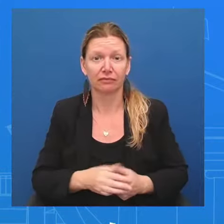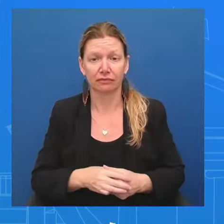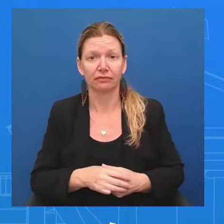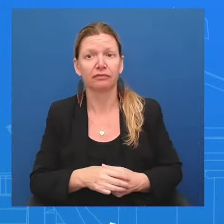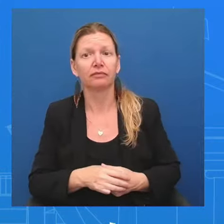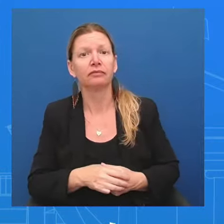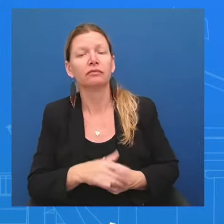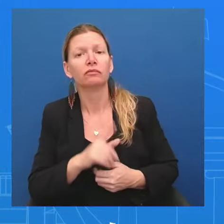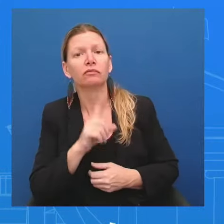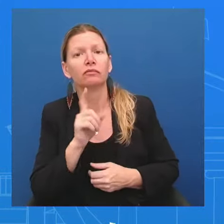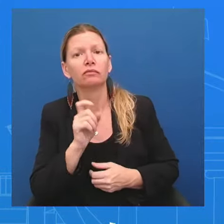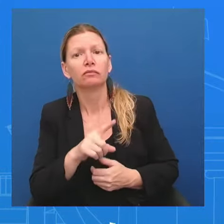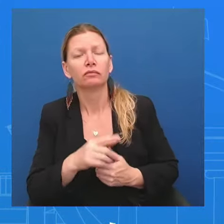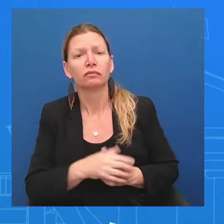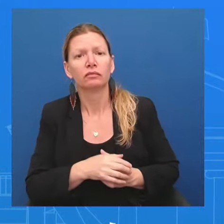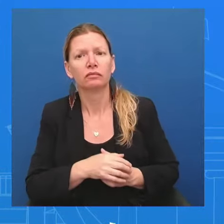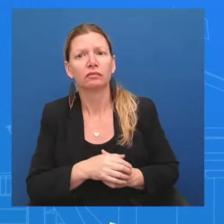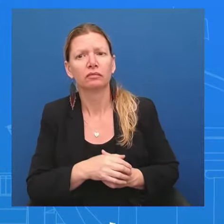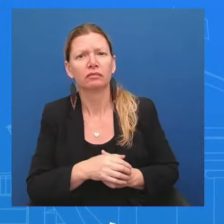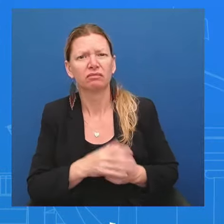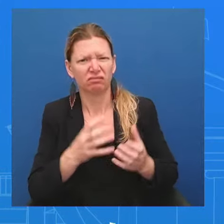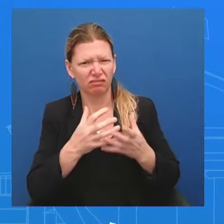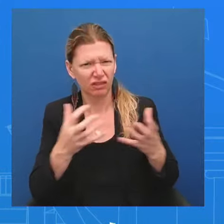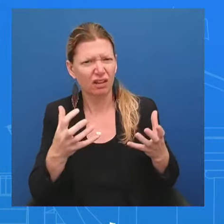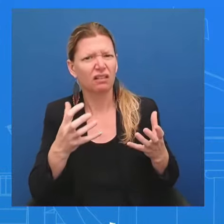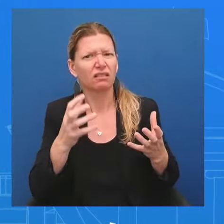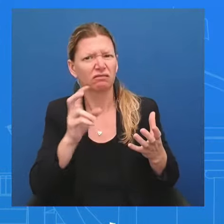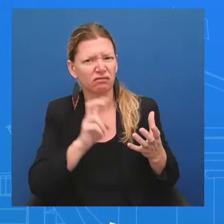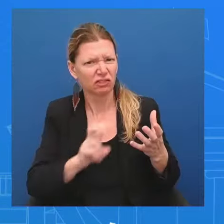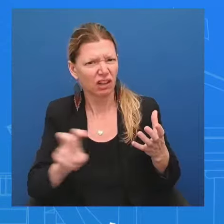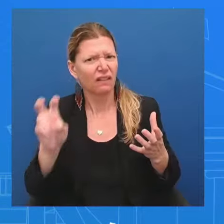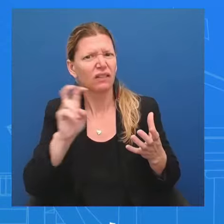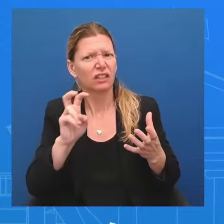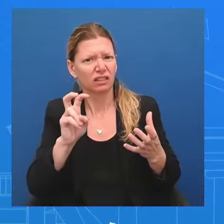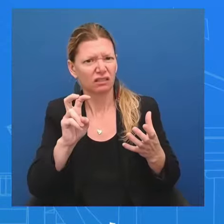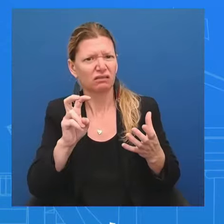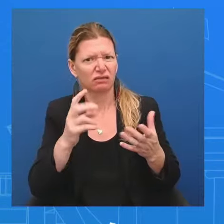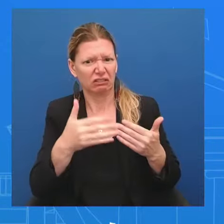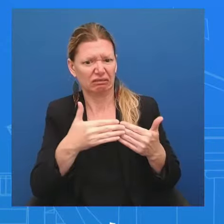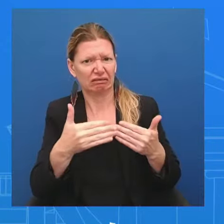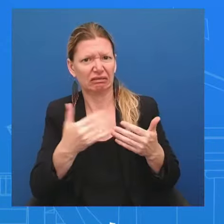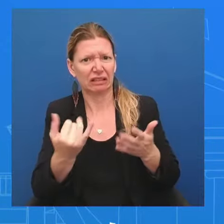scheduled for the remainder of the week. Is there a plan in place for aids to update the president